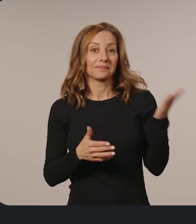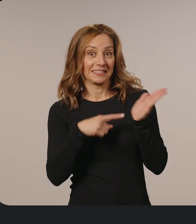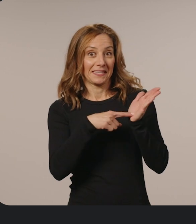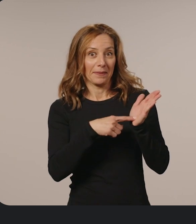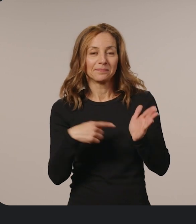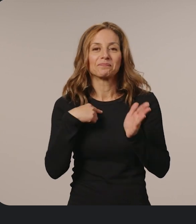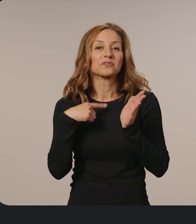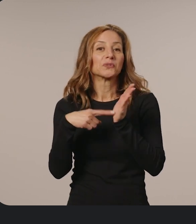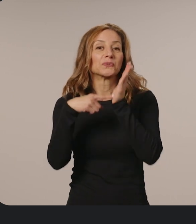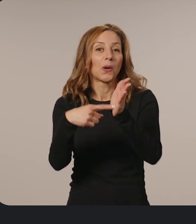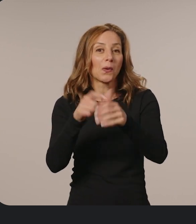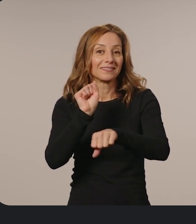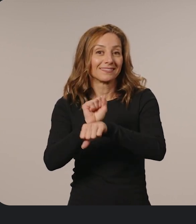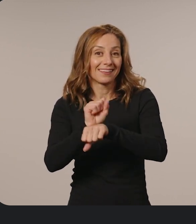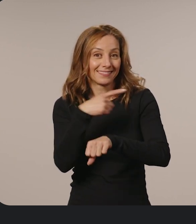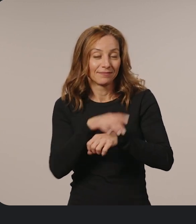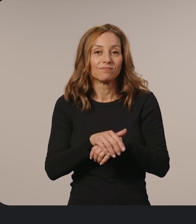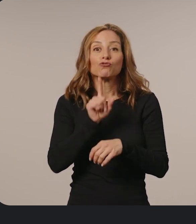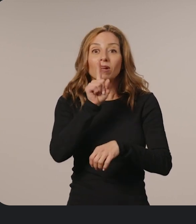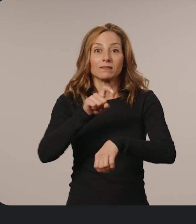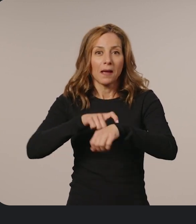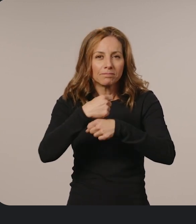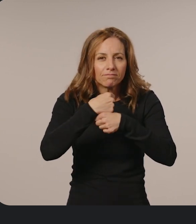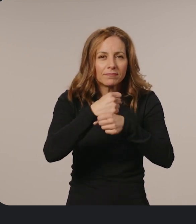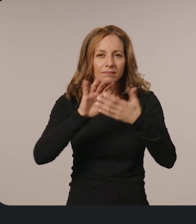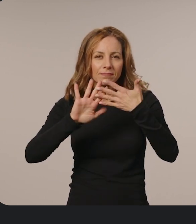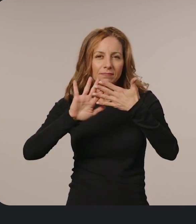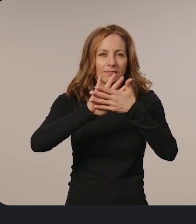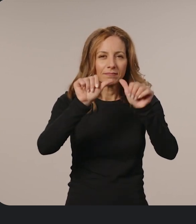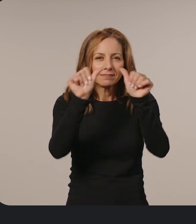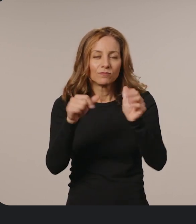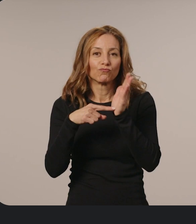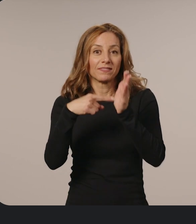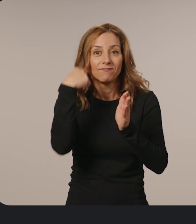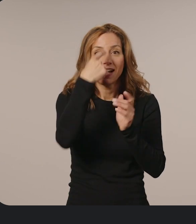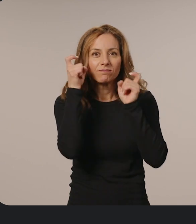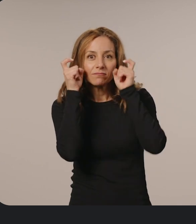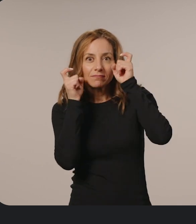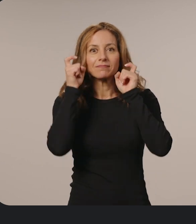In this example, I'm showing you a task that in real time generates blendshape coefficients that represent